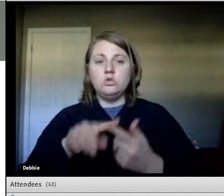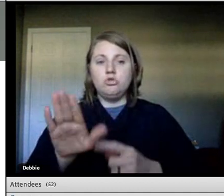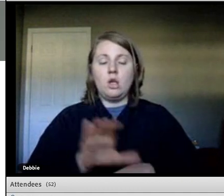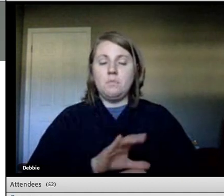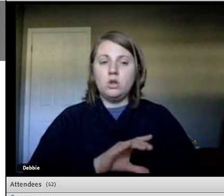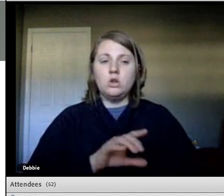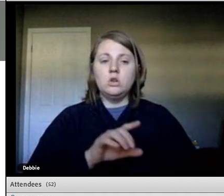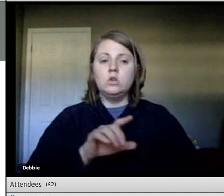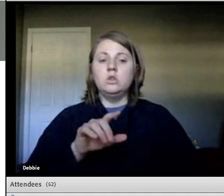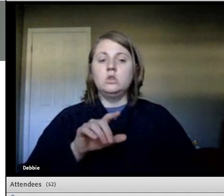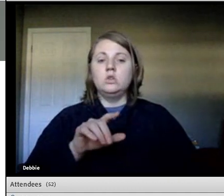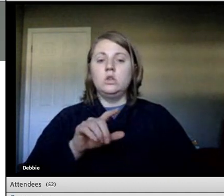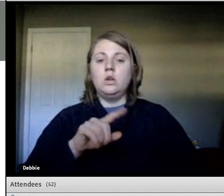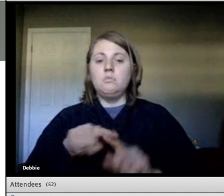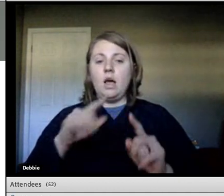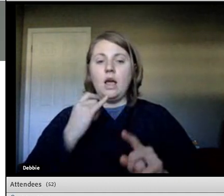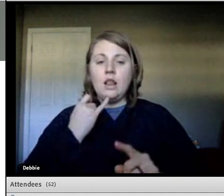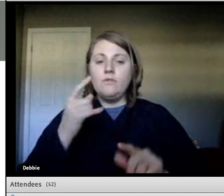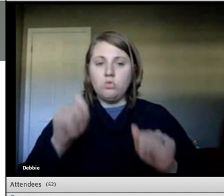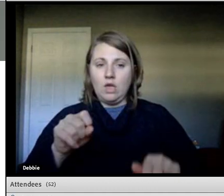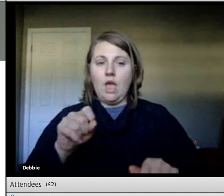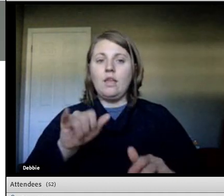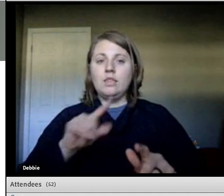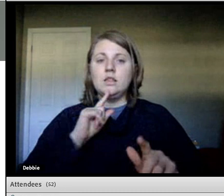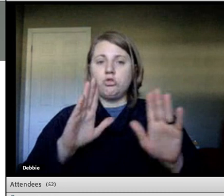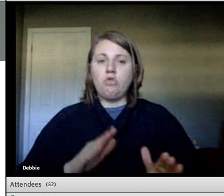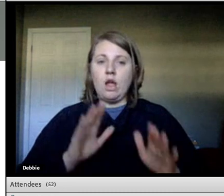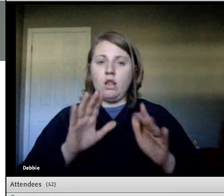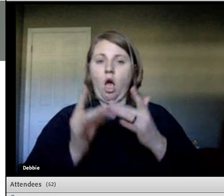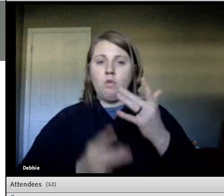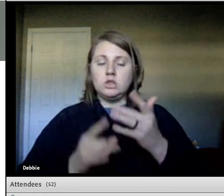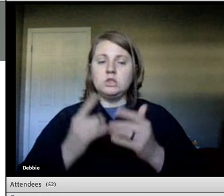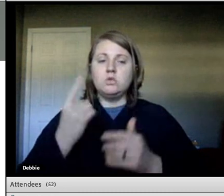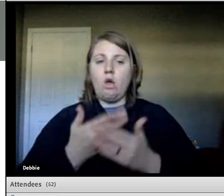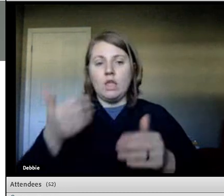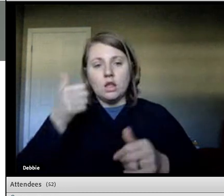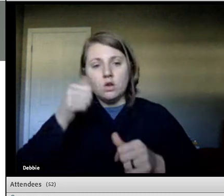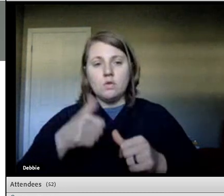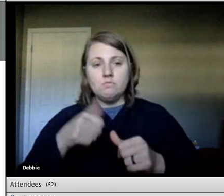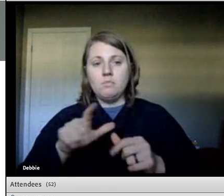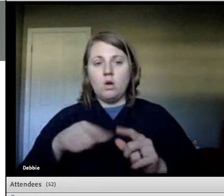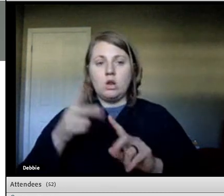One thing to remember though when you download fonts is those fonts if you do them in a Word document